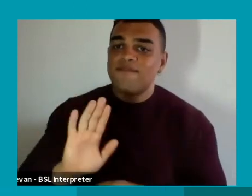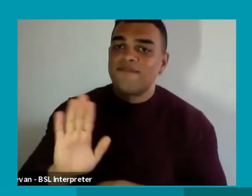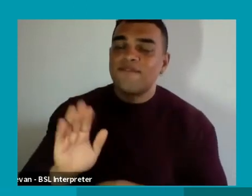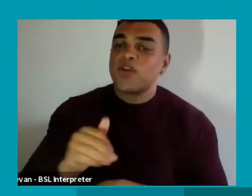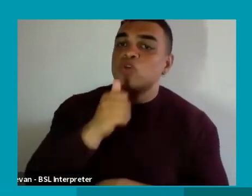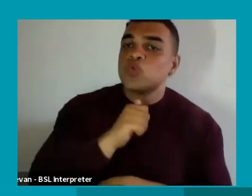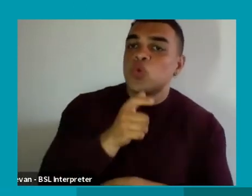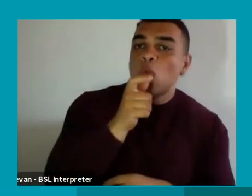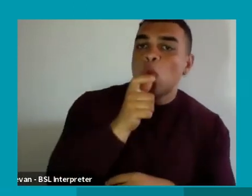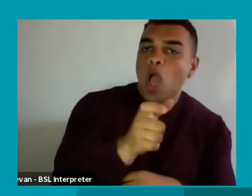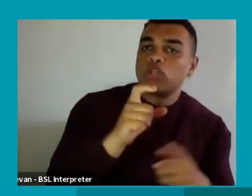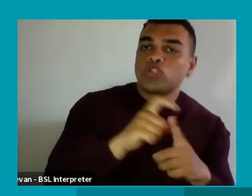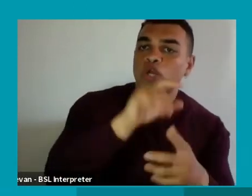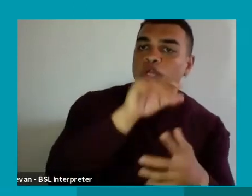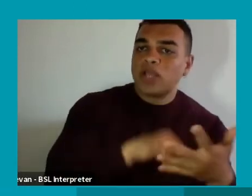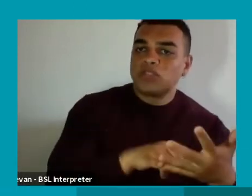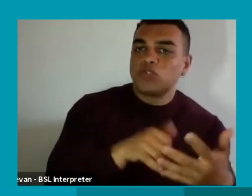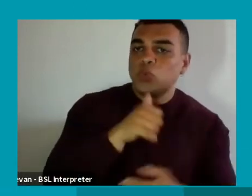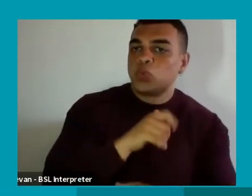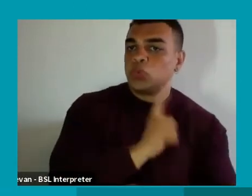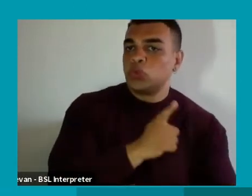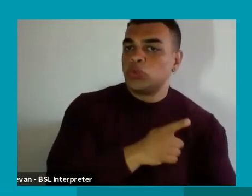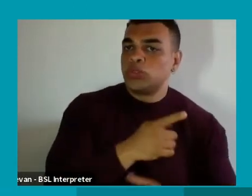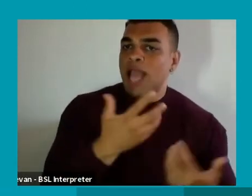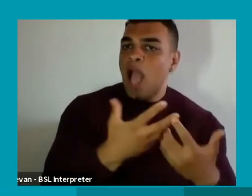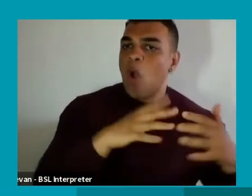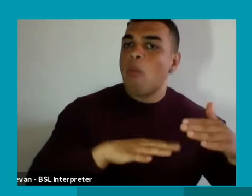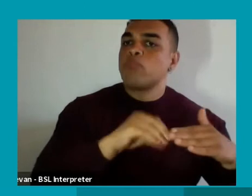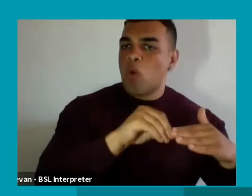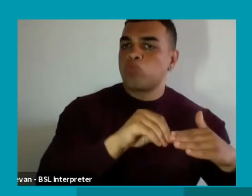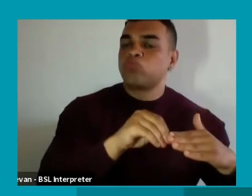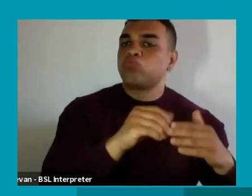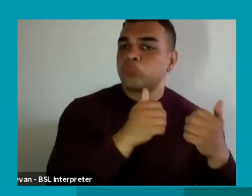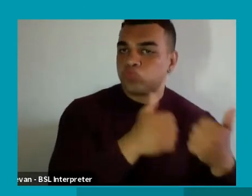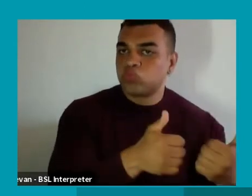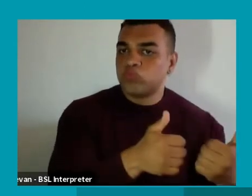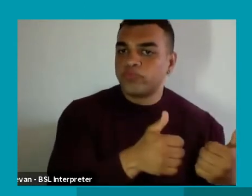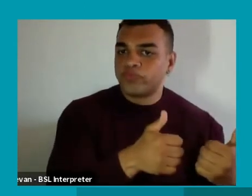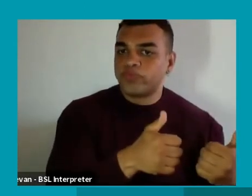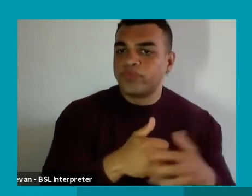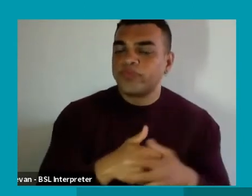use your basic board docs. To upload, your CV, considered Jobscan to check your CV for compliance.